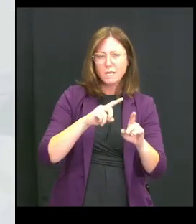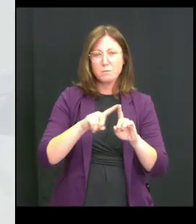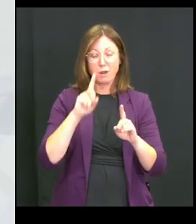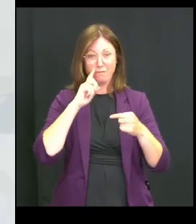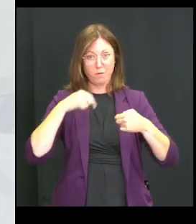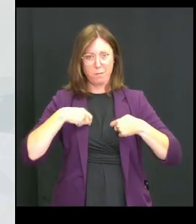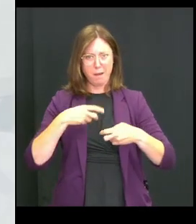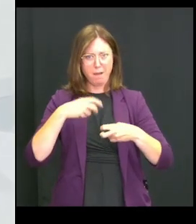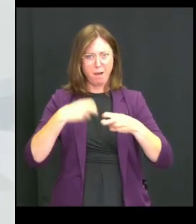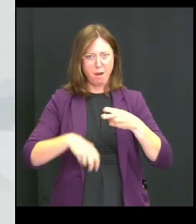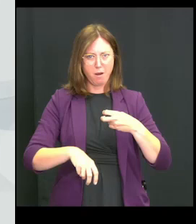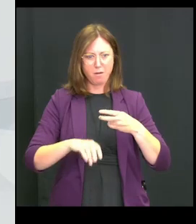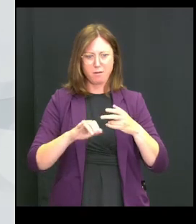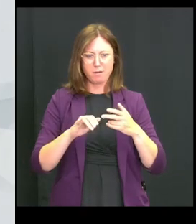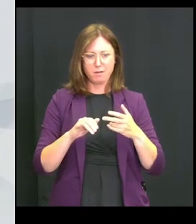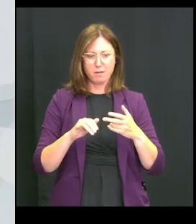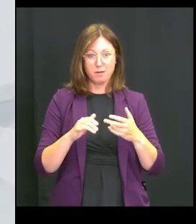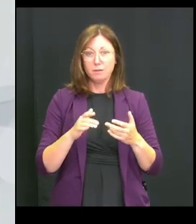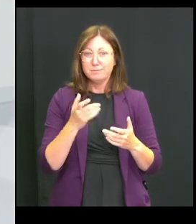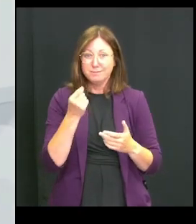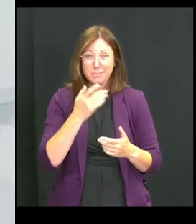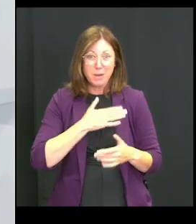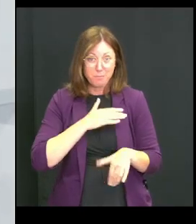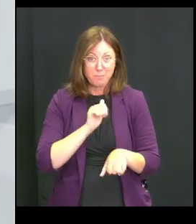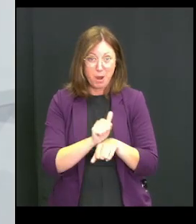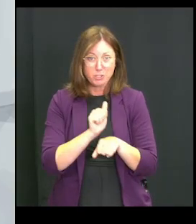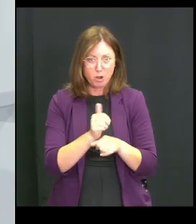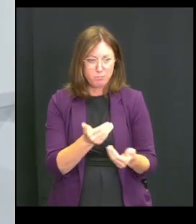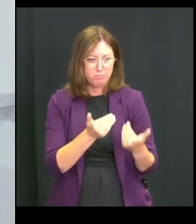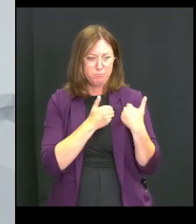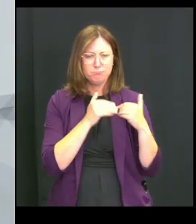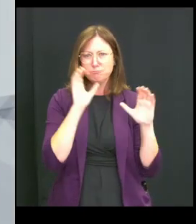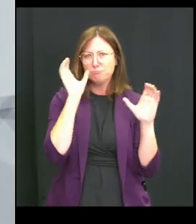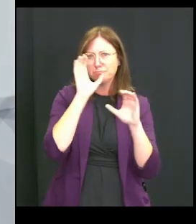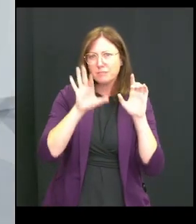and part of my job is actually going out and finding the news and what's happening in the world.